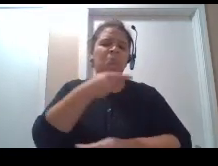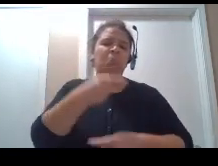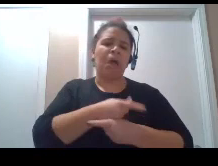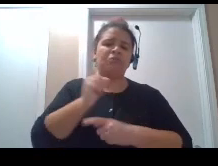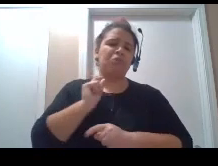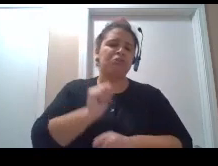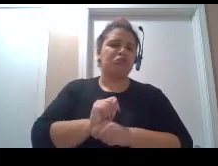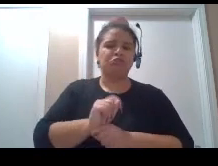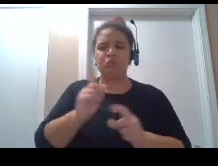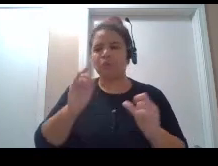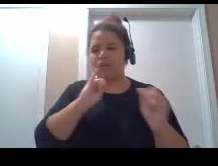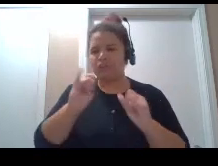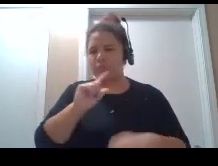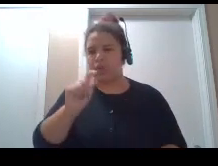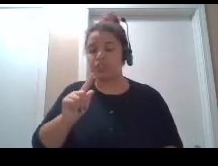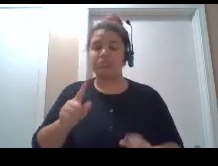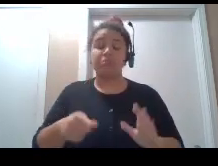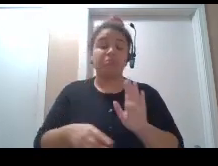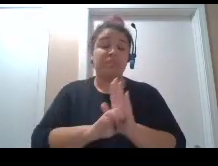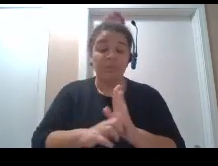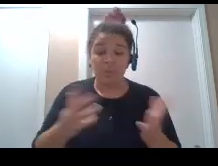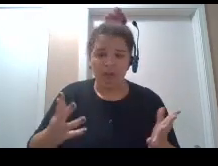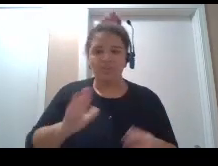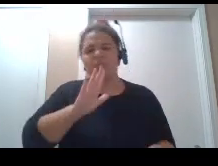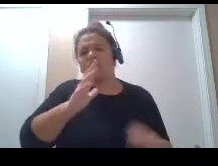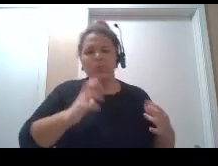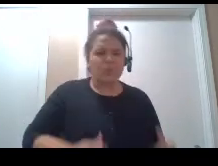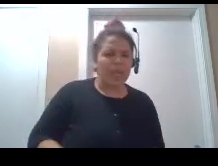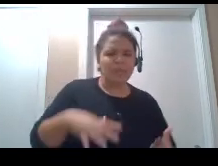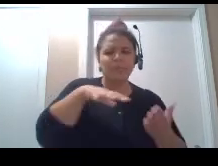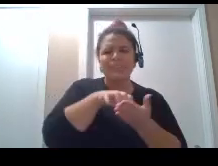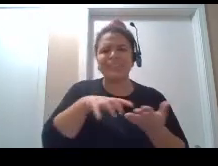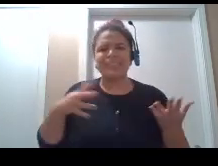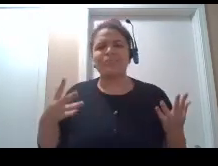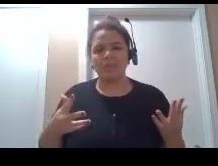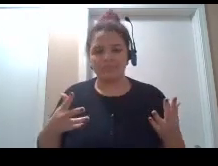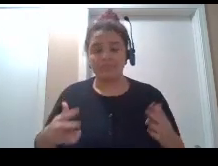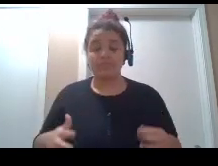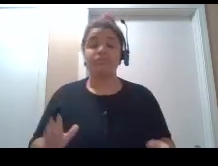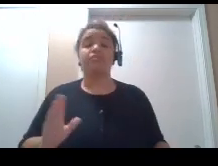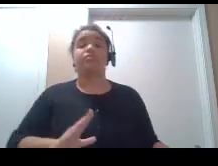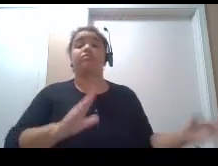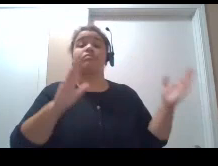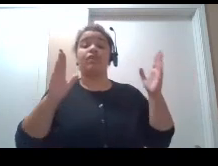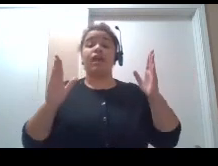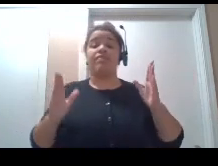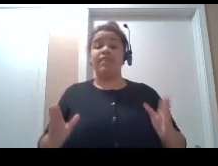And finally, help the candidate prepare a few questions for the end of the interview when asked,